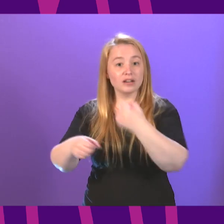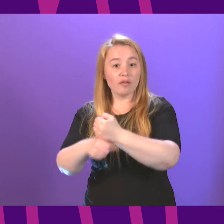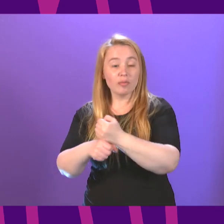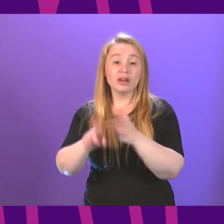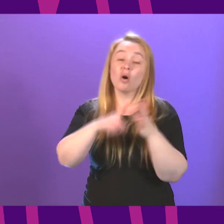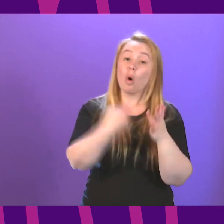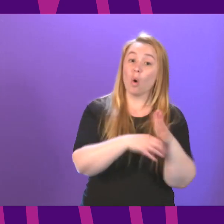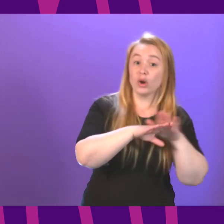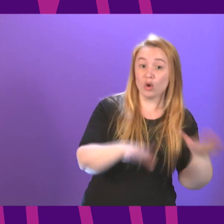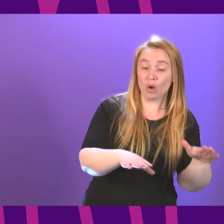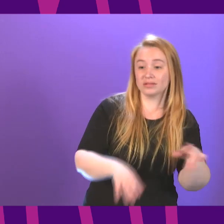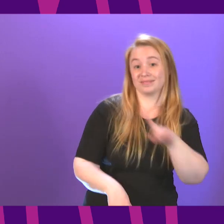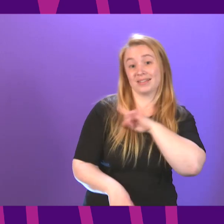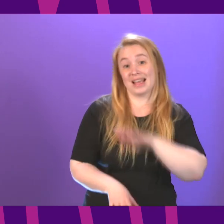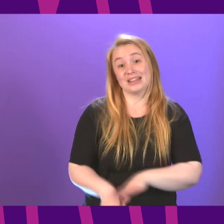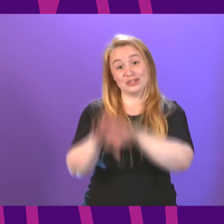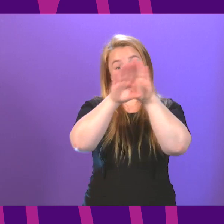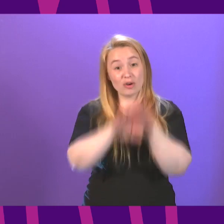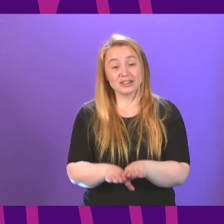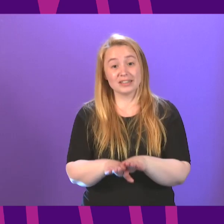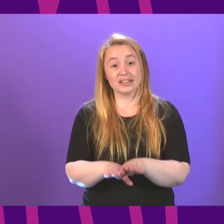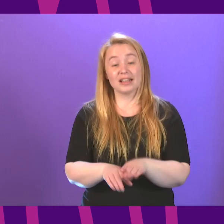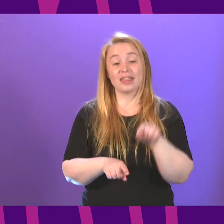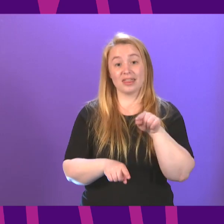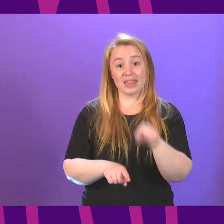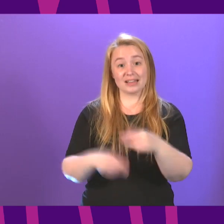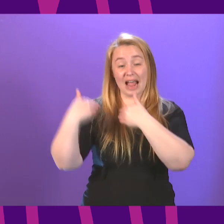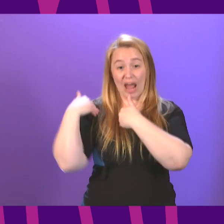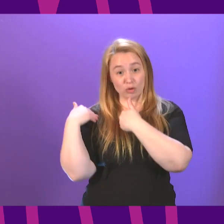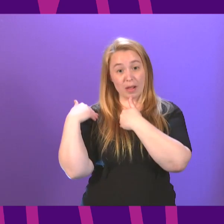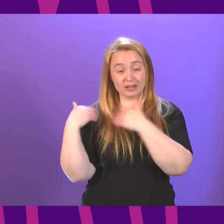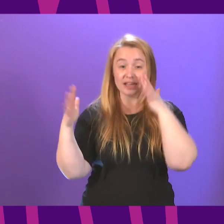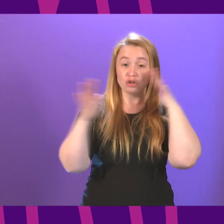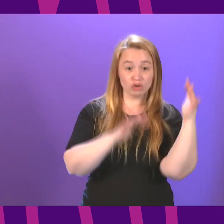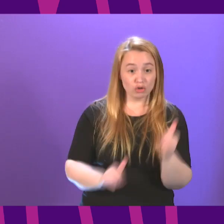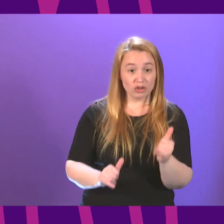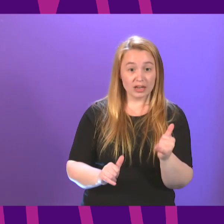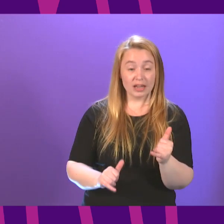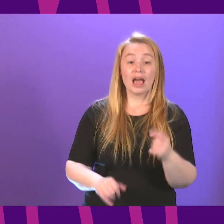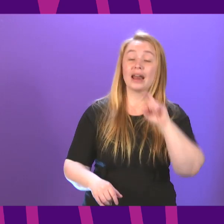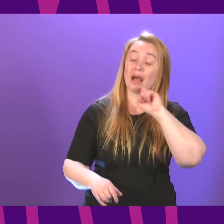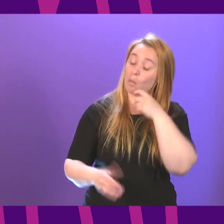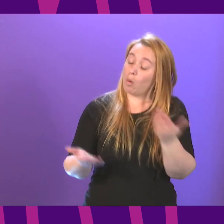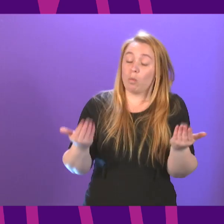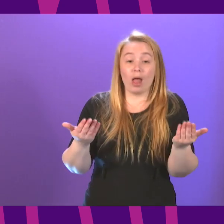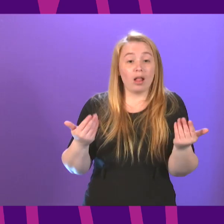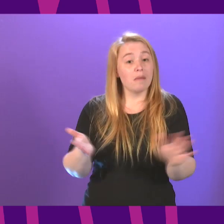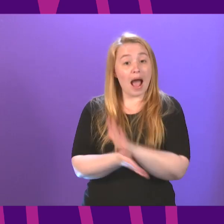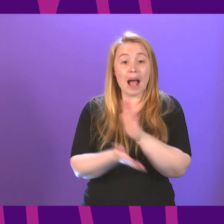democracy; that is accountability and scrutiny, which I welcome and relish.